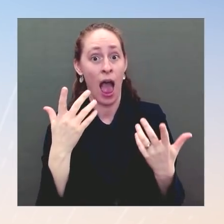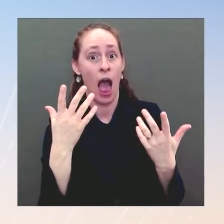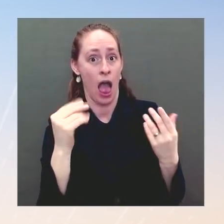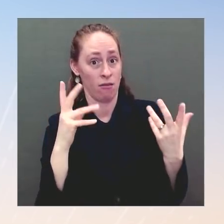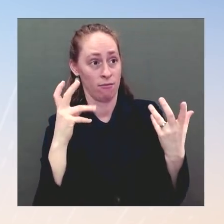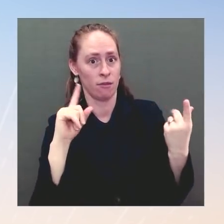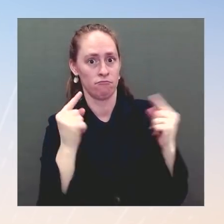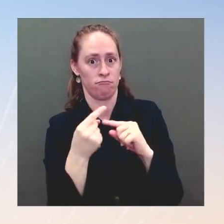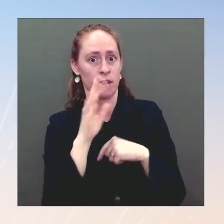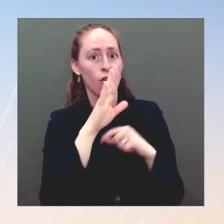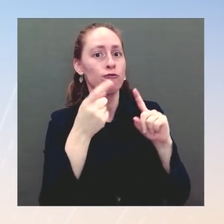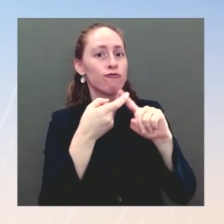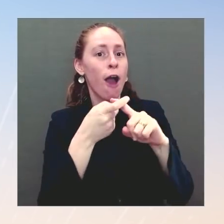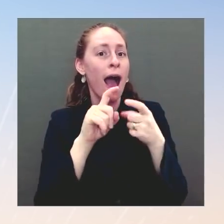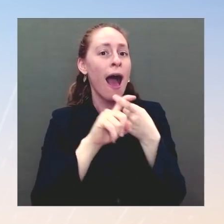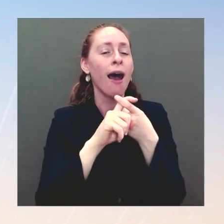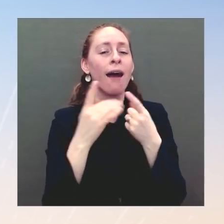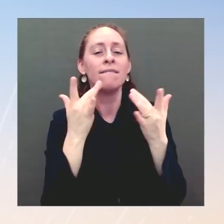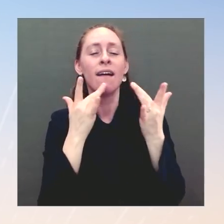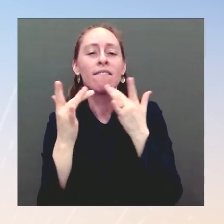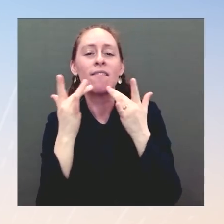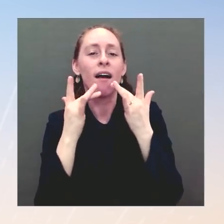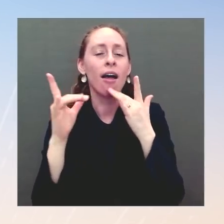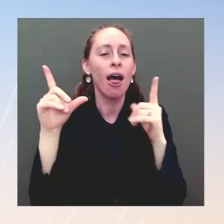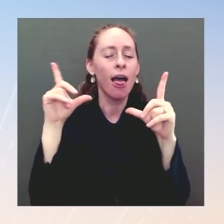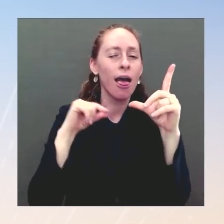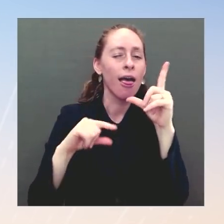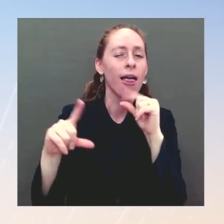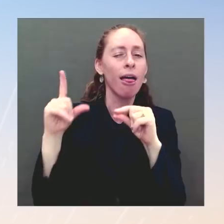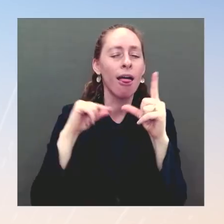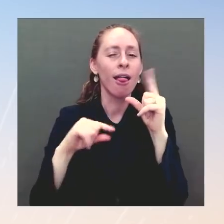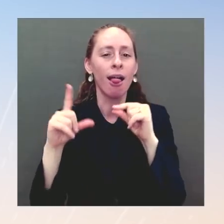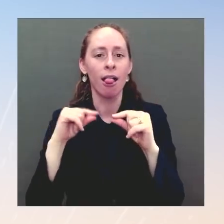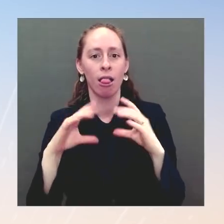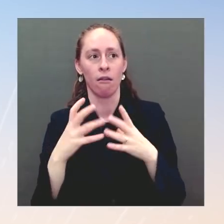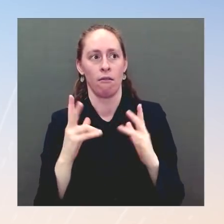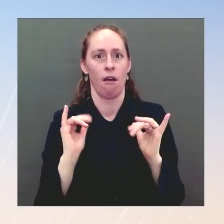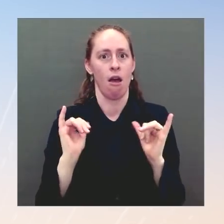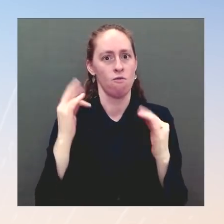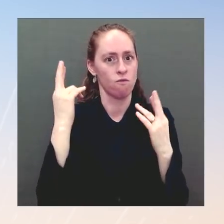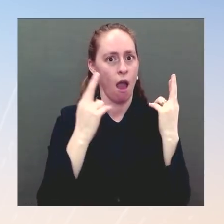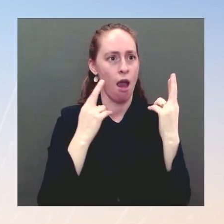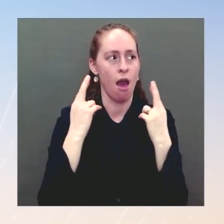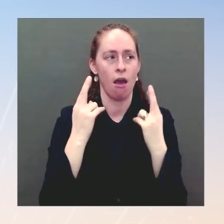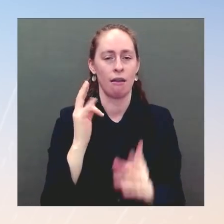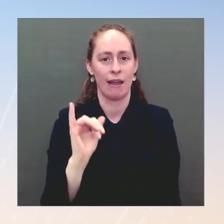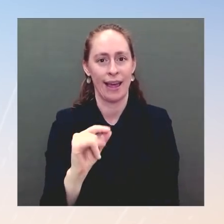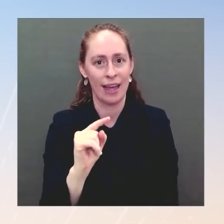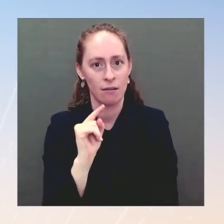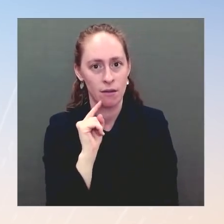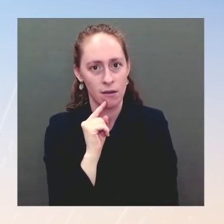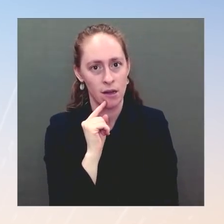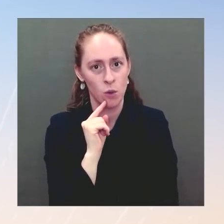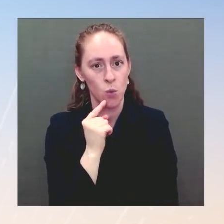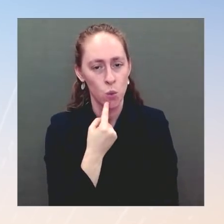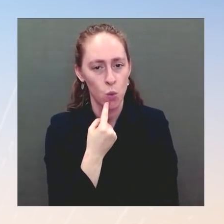Also, I just wanted to note, because I know that we put out these sanctions when a lot was happening yesterday -- just wanted to give you a little bit more detail of them.